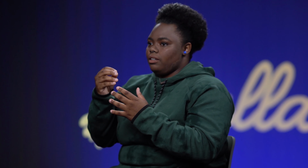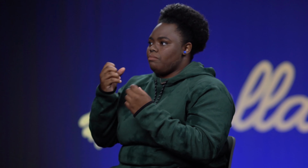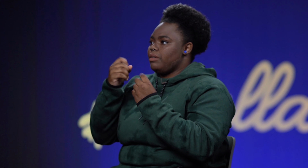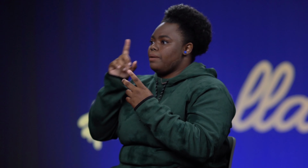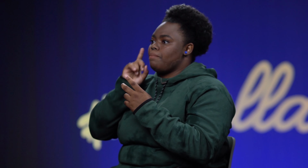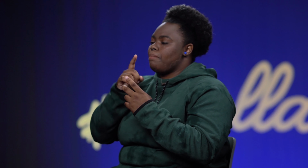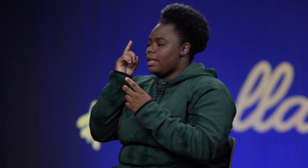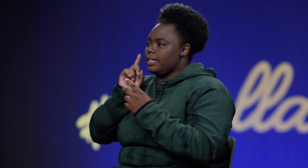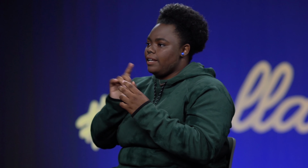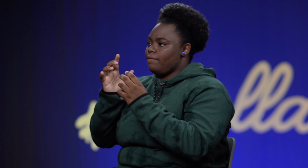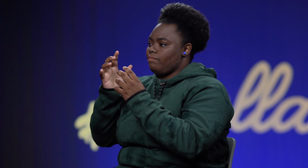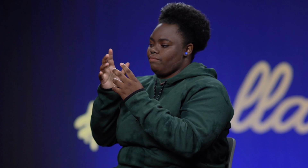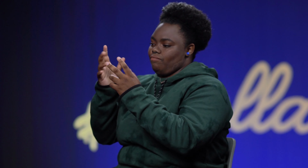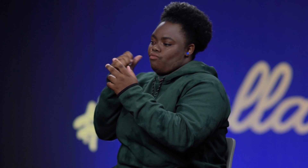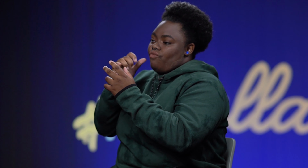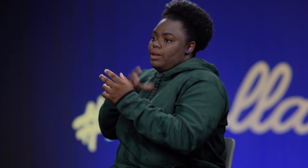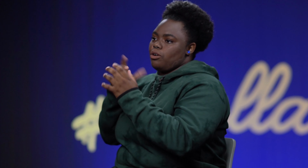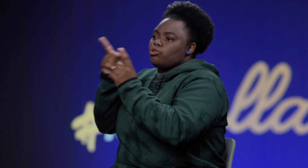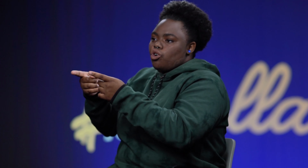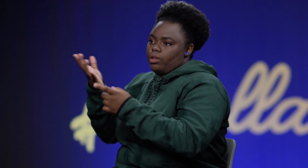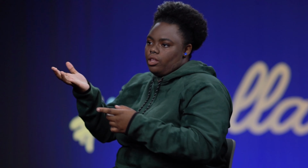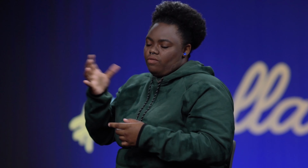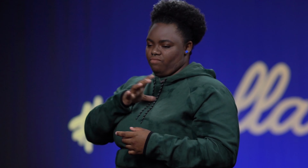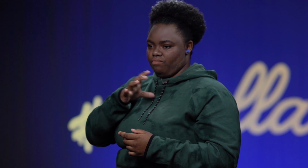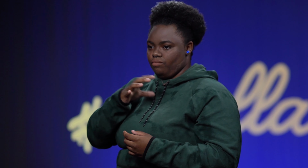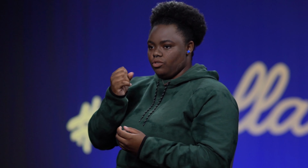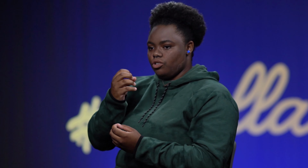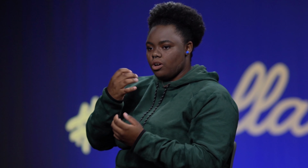and not many black deaf females who go to the university in general.